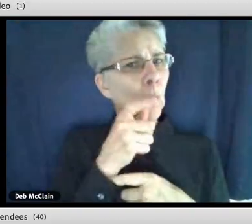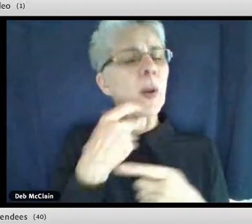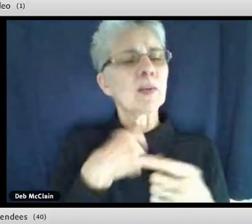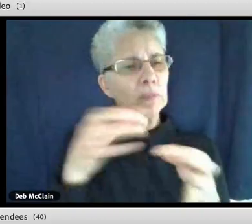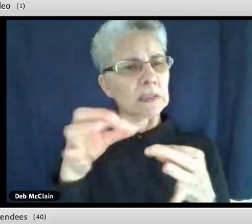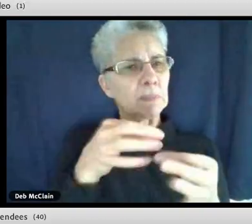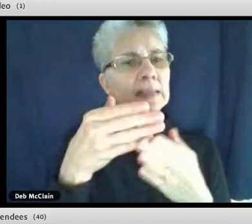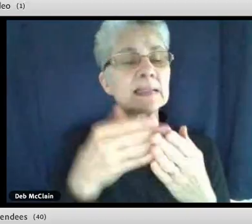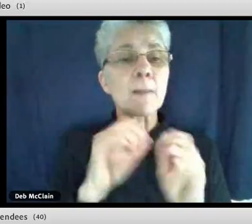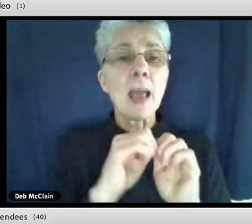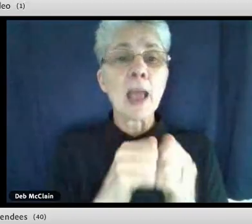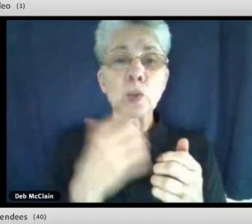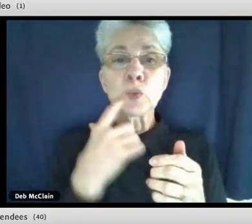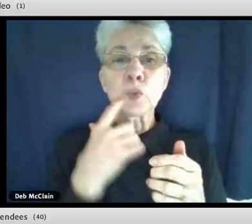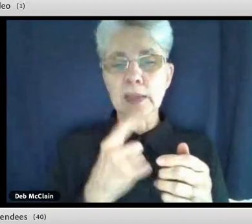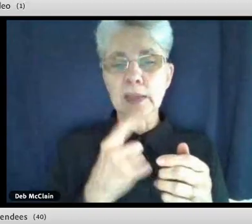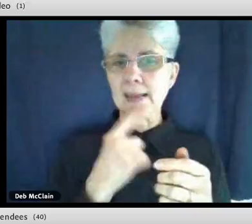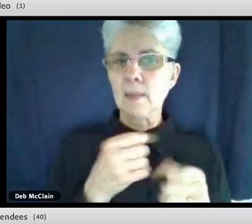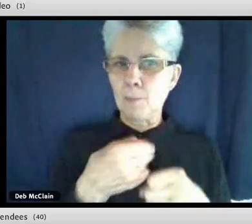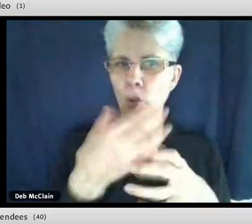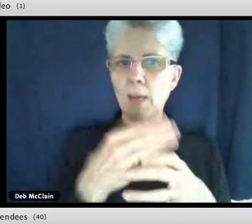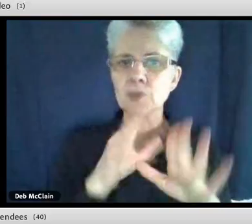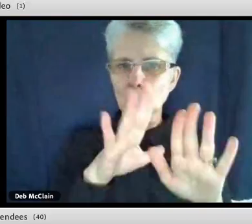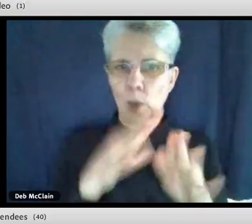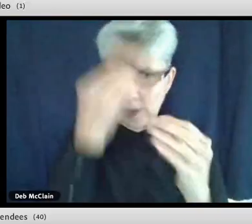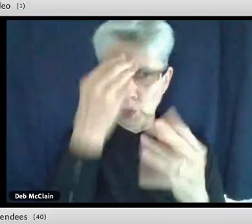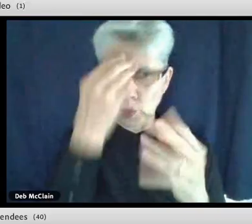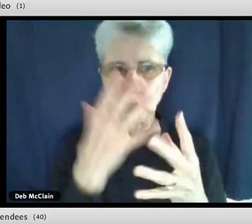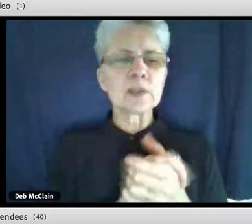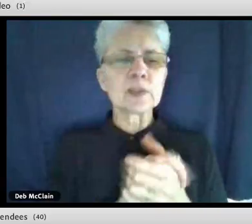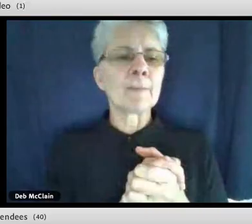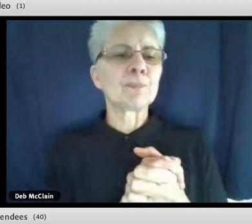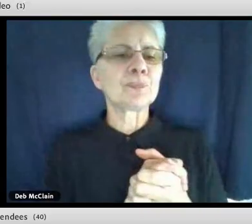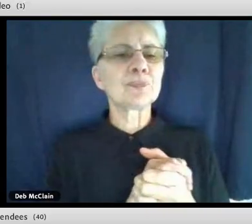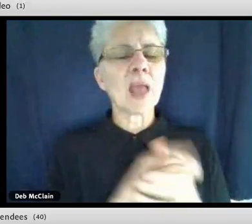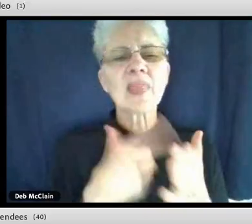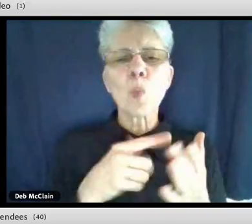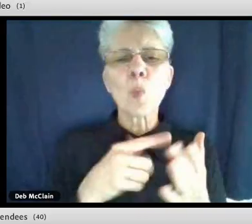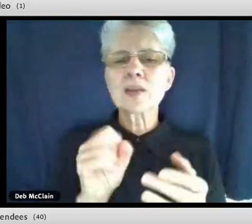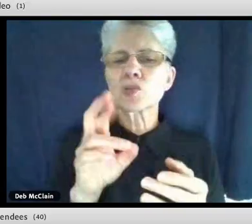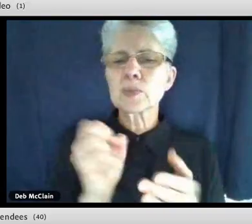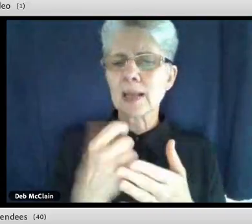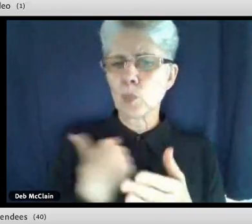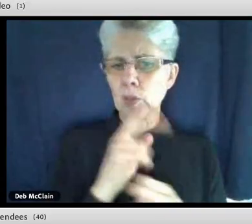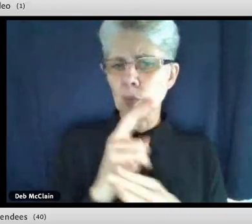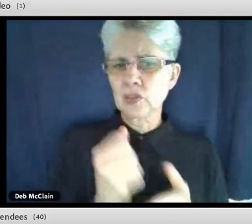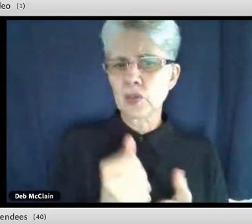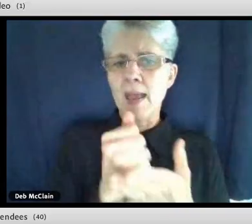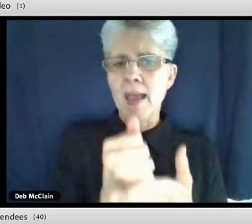and a way you can kind of get to some great news. What sources can we use to help libraries prepare?